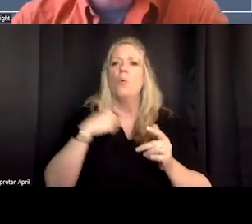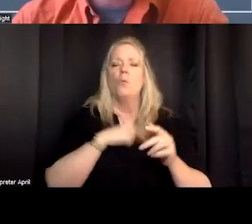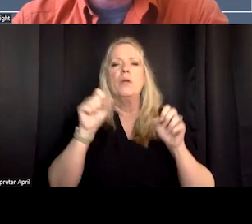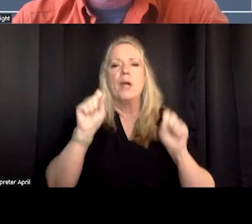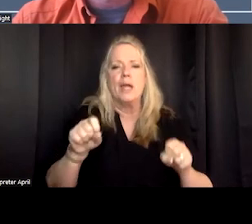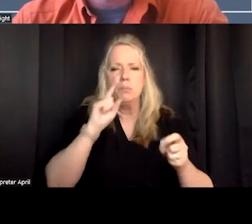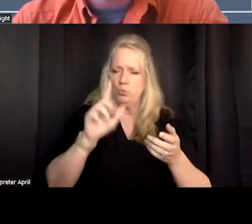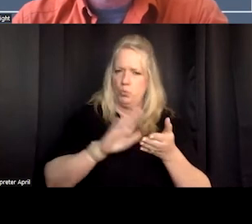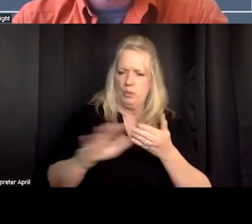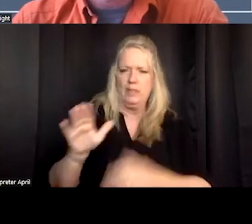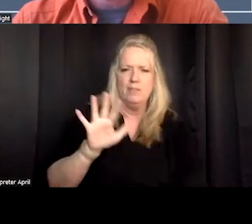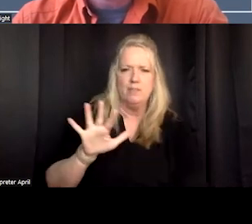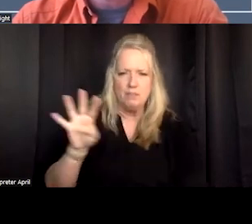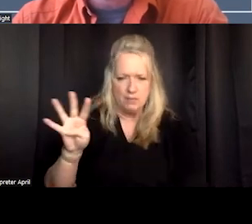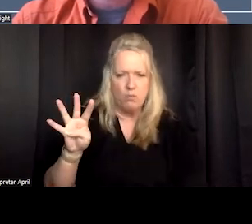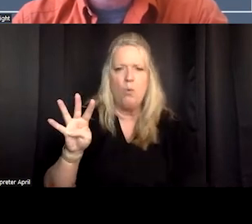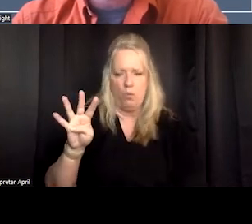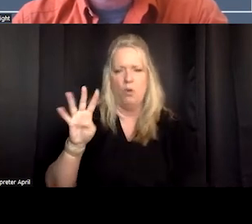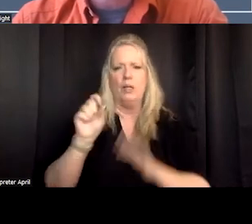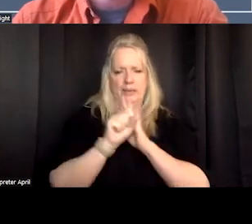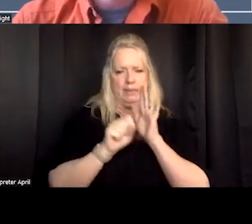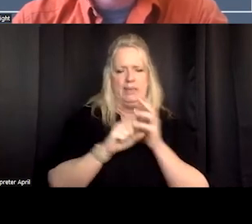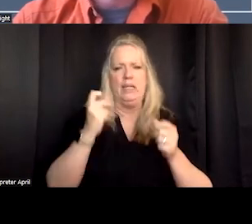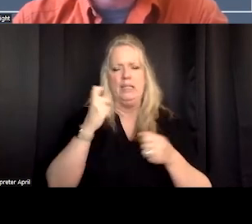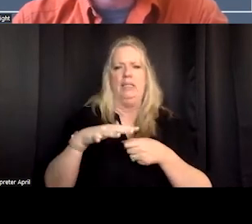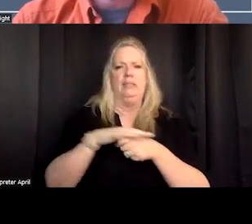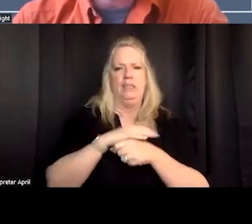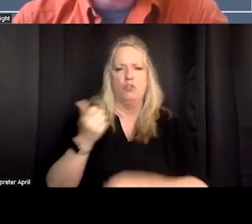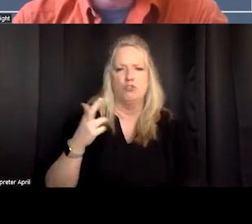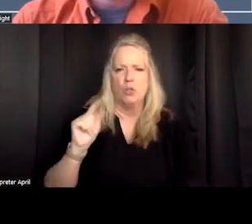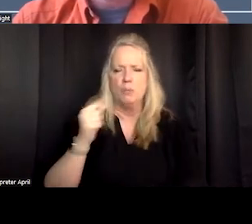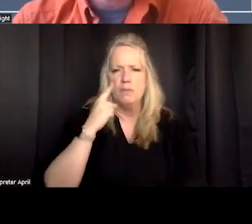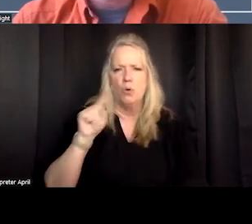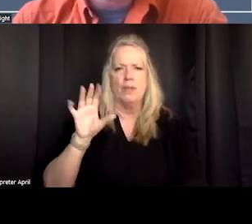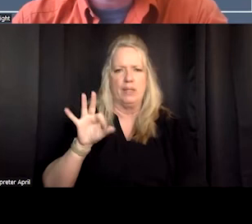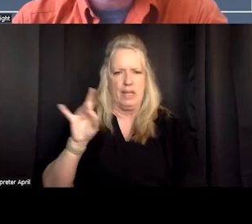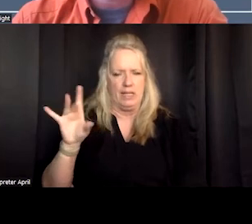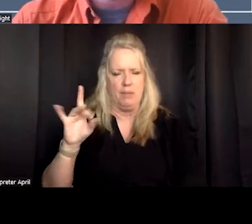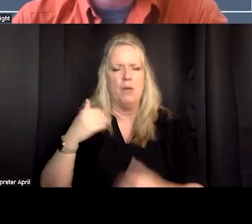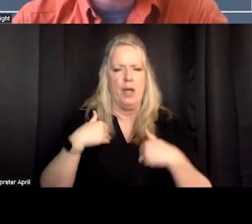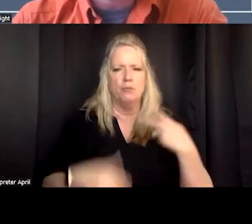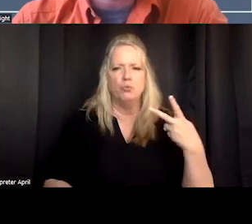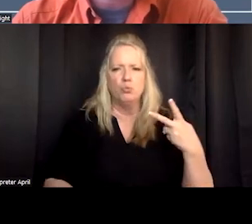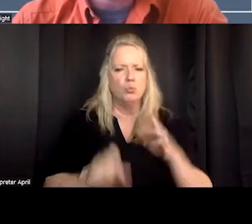54 STATE AND TERRITORY GRANTS. FOR THE 988. THERE WERE TWO STATES THAT DID NOT SUBMIT, ALASKA,